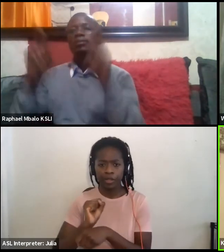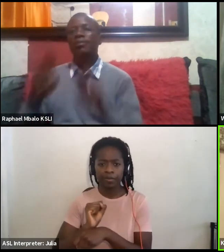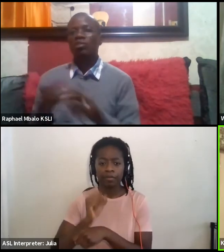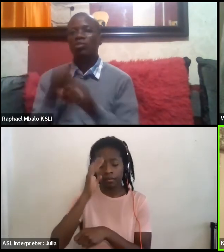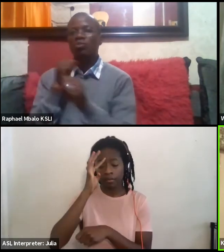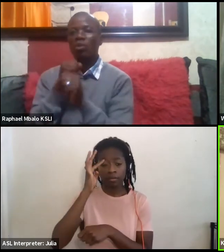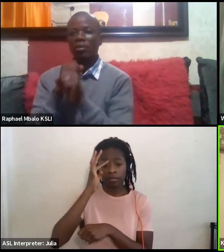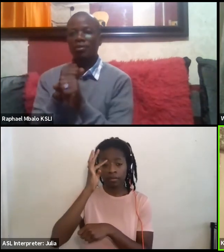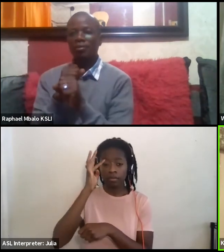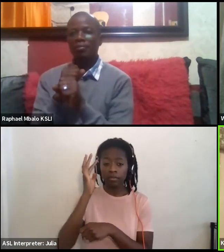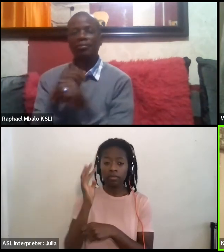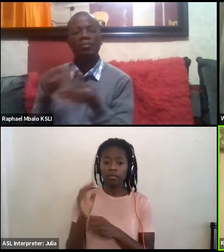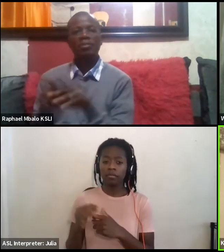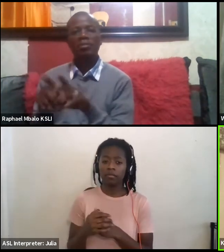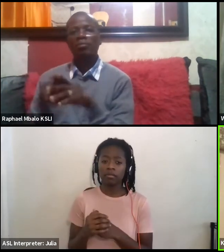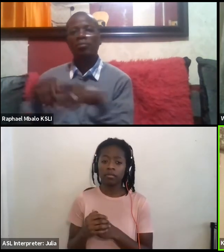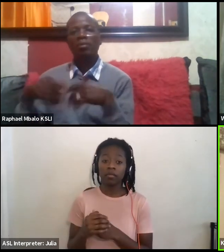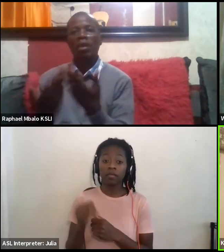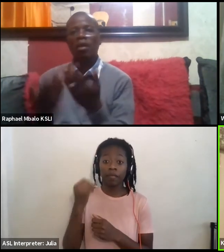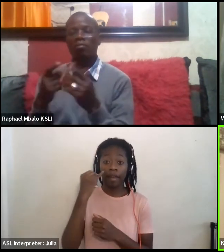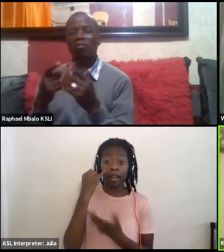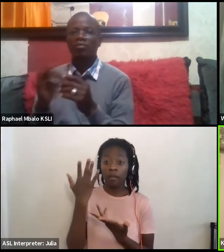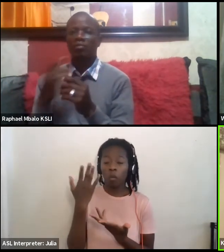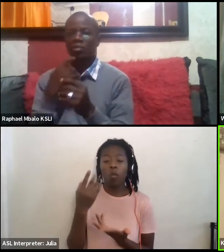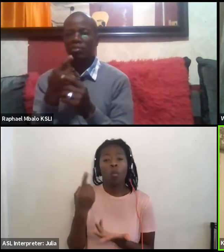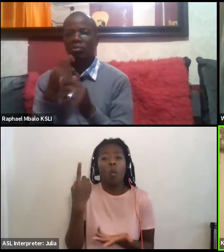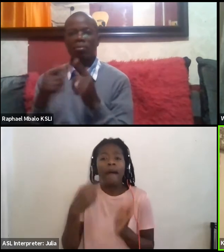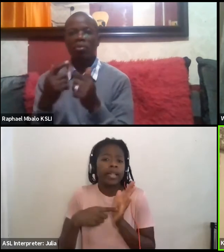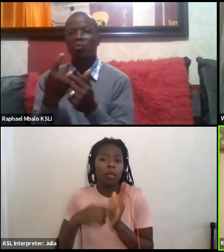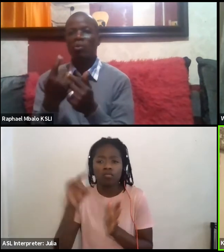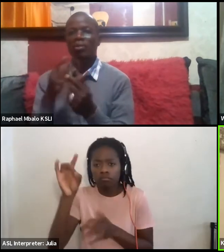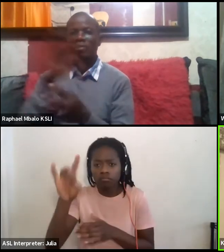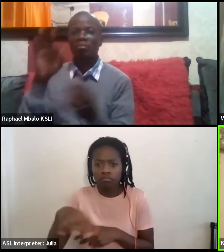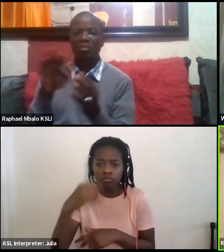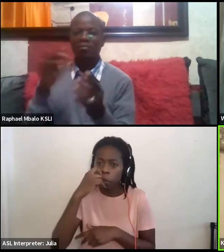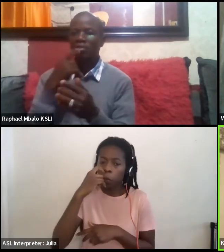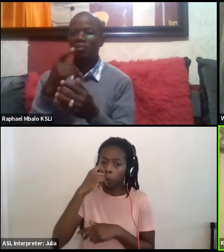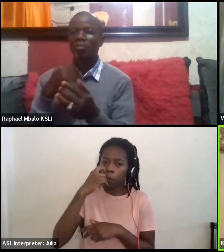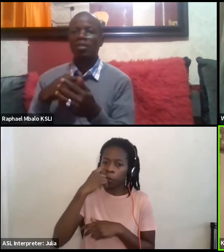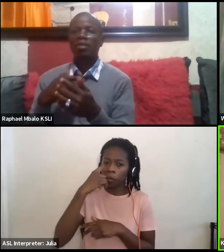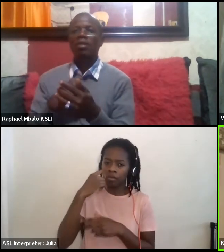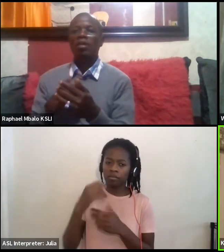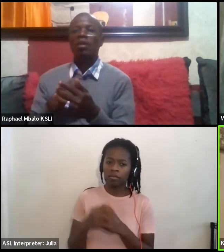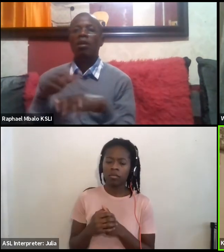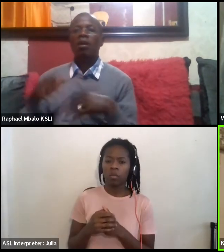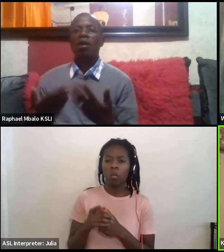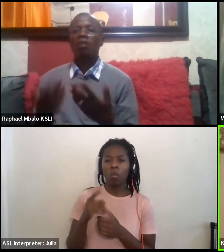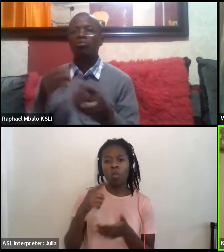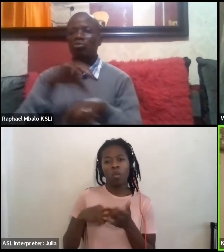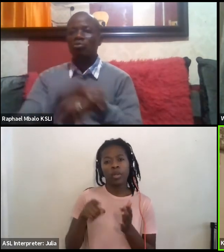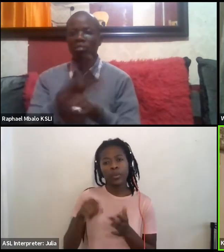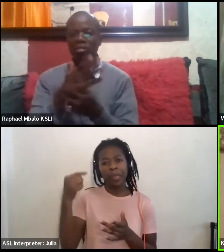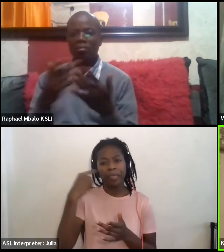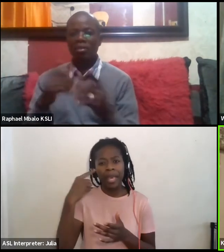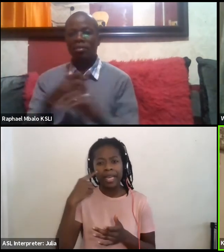or if you can speak to one specific example and tell me what you found different about working abroad